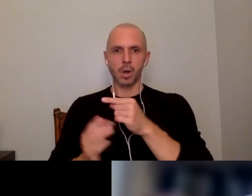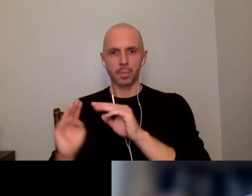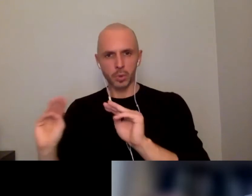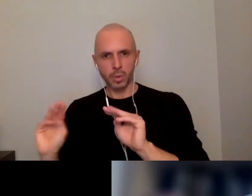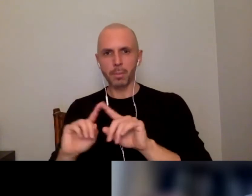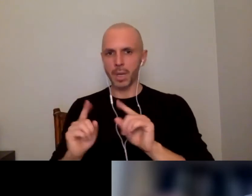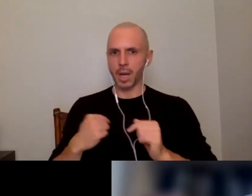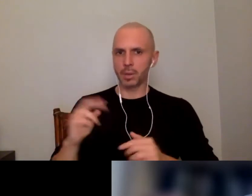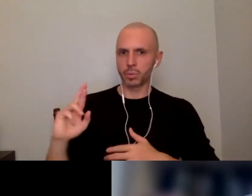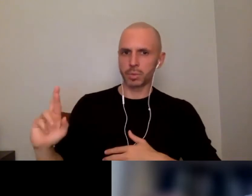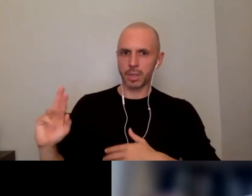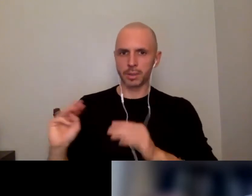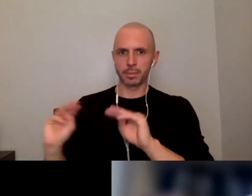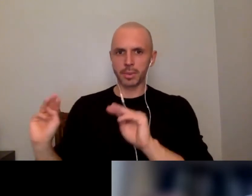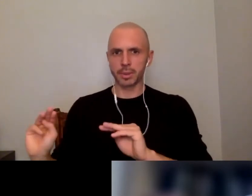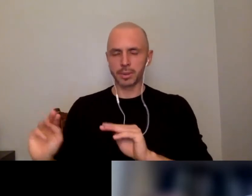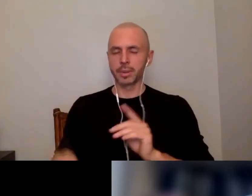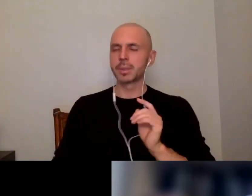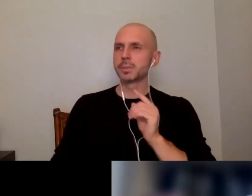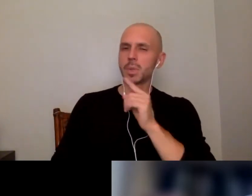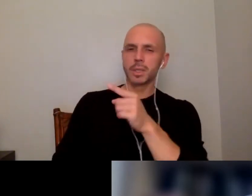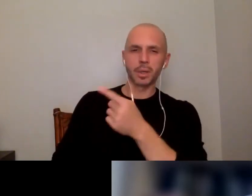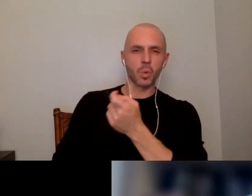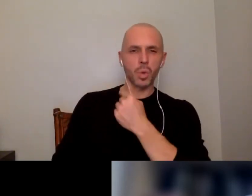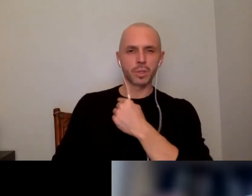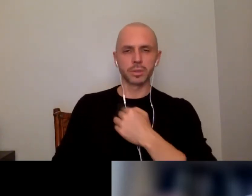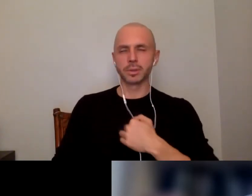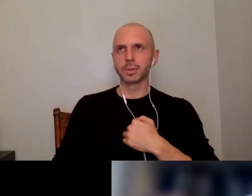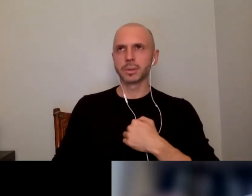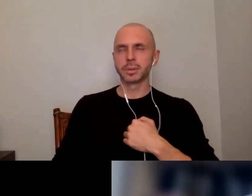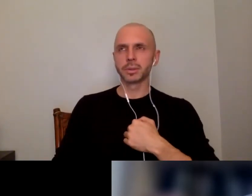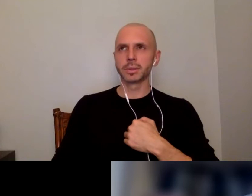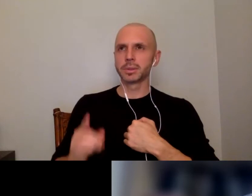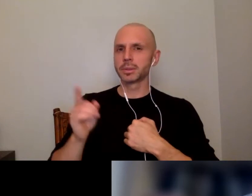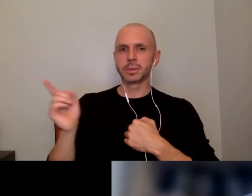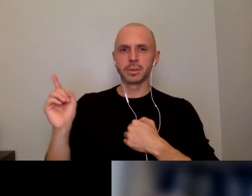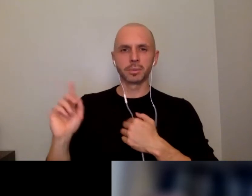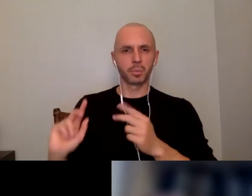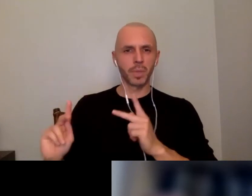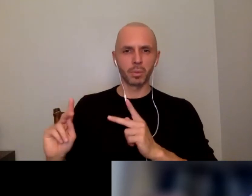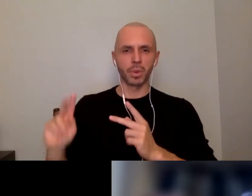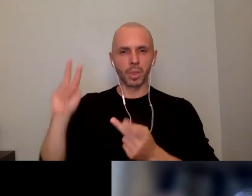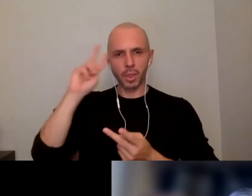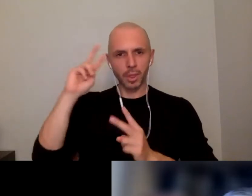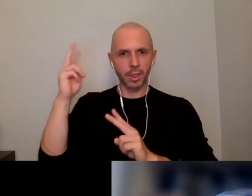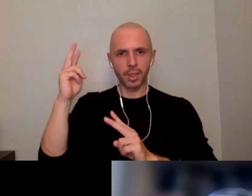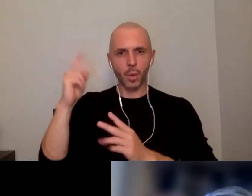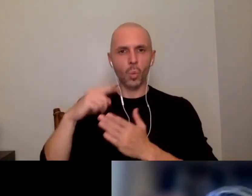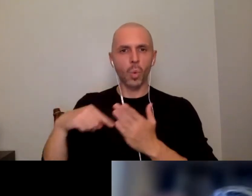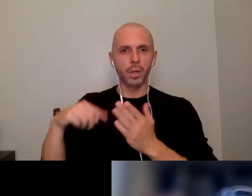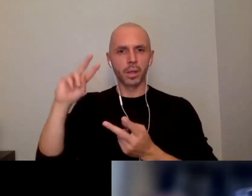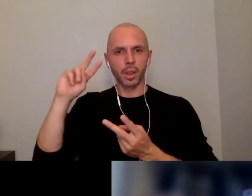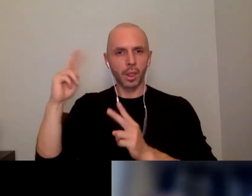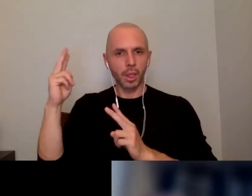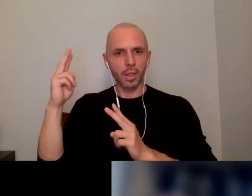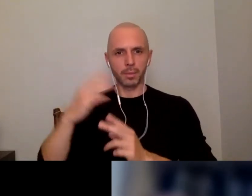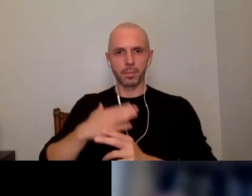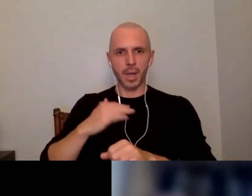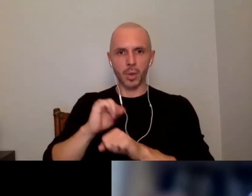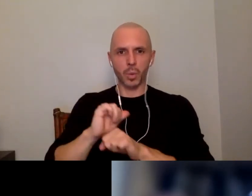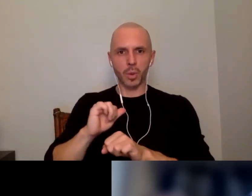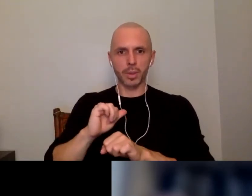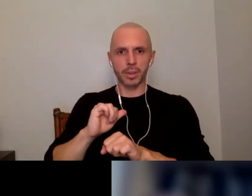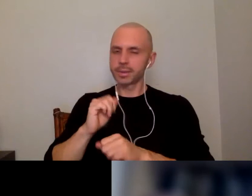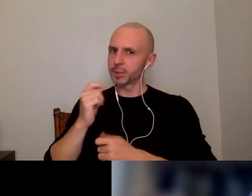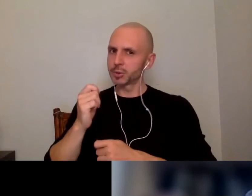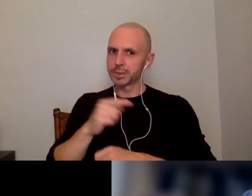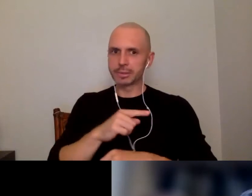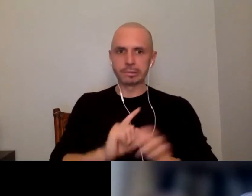work that's interesting yeah i have to think about that i don't know i'm not sure